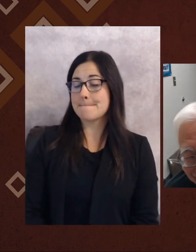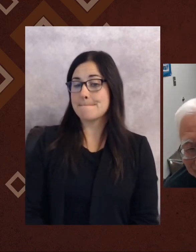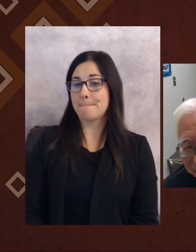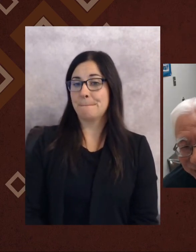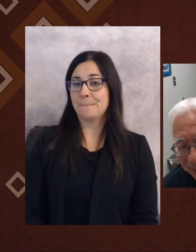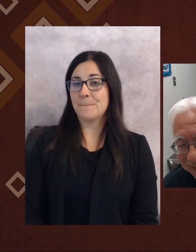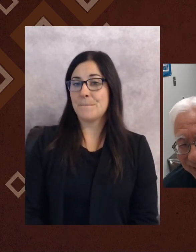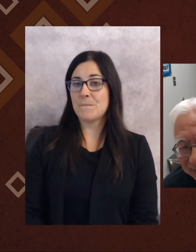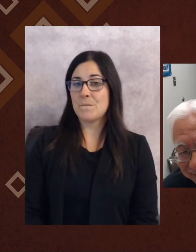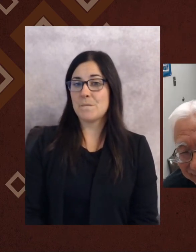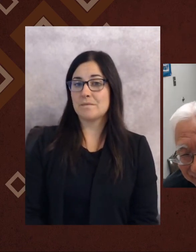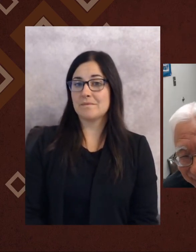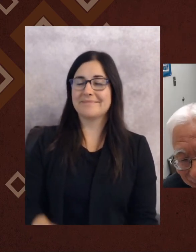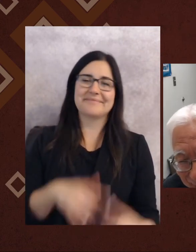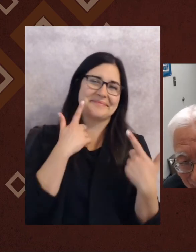I'm sorry for laughing